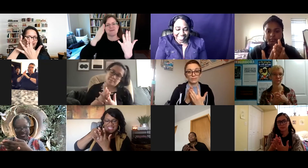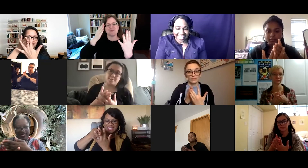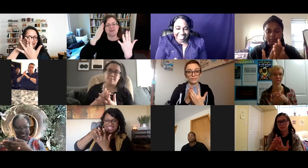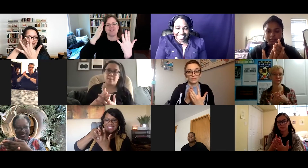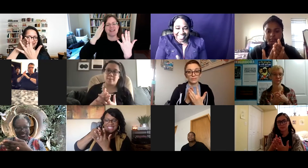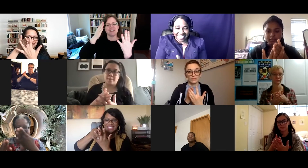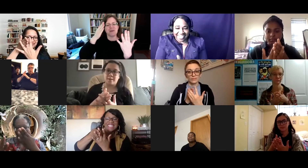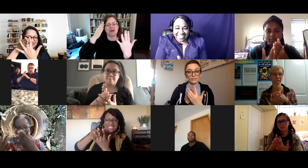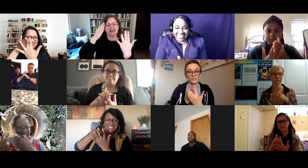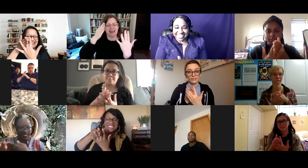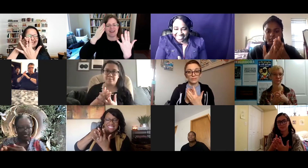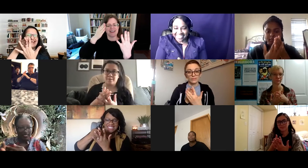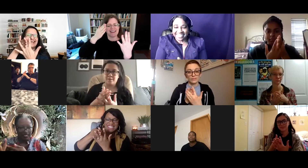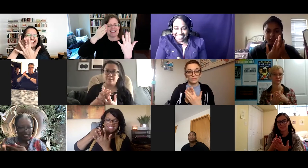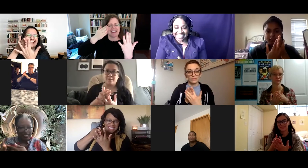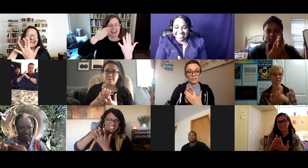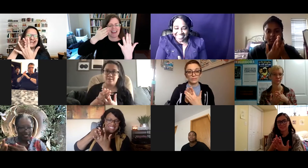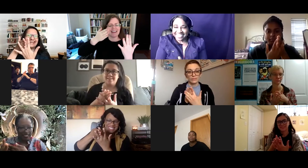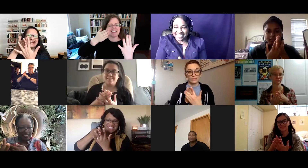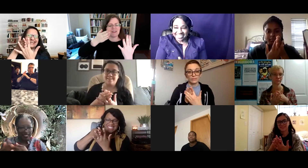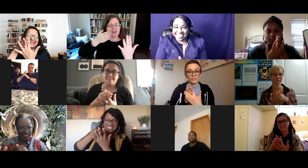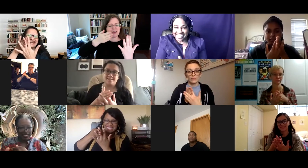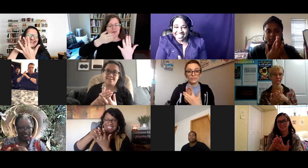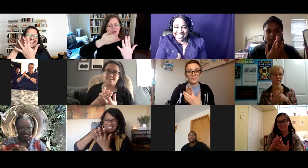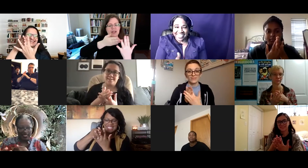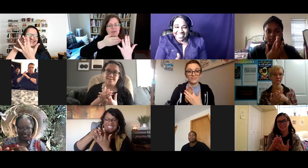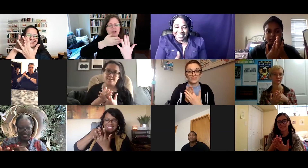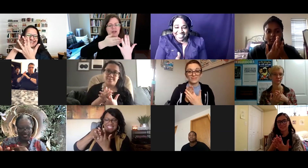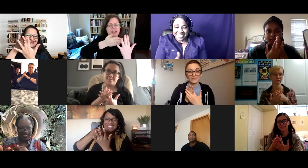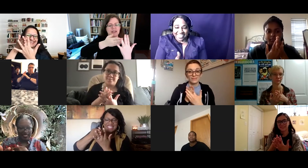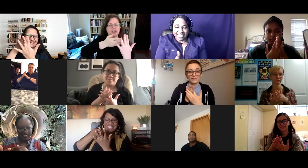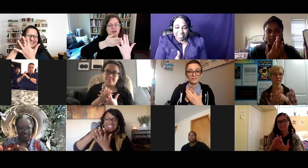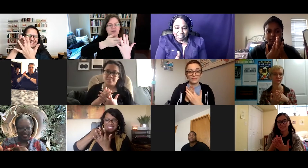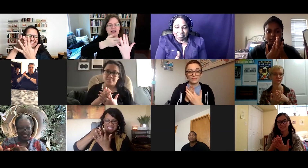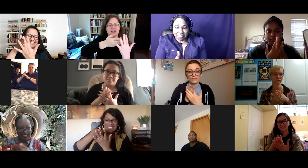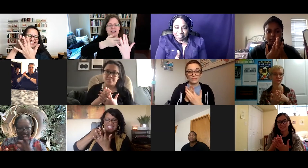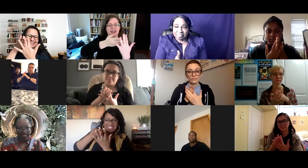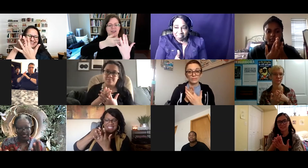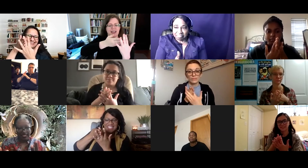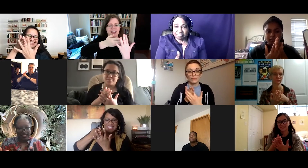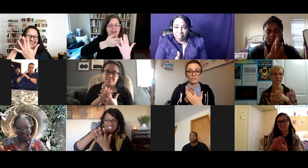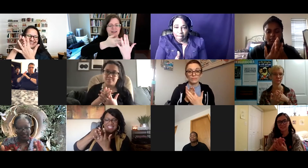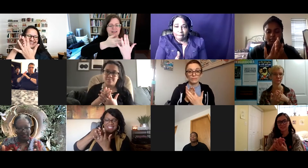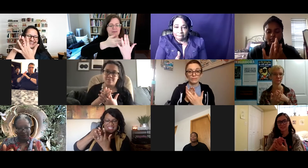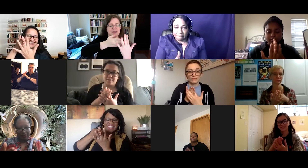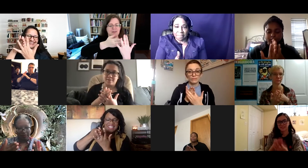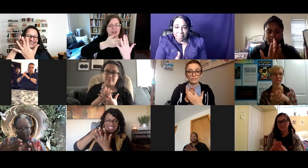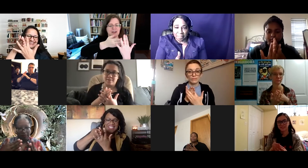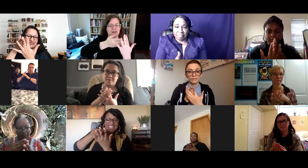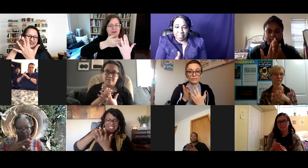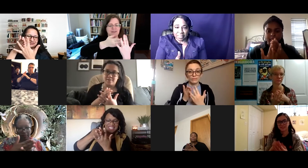the fingers are put together and they're moving between two fingers than the other hand, the middle finger and the ring finger,